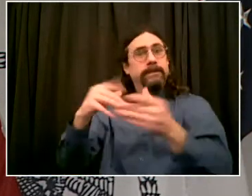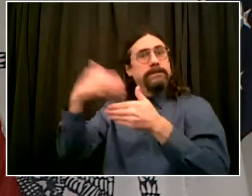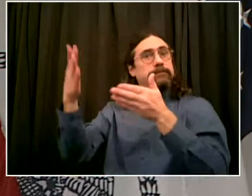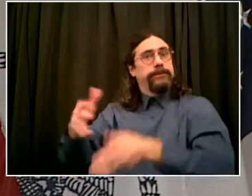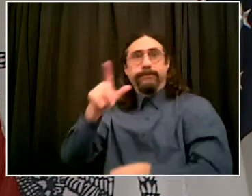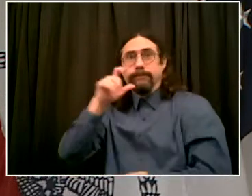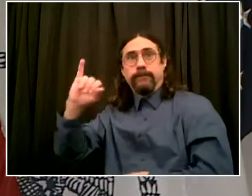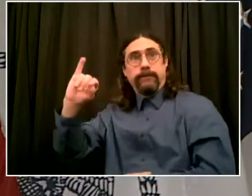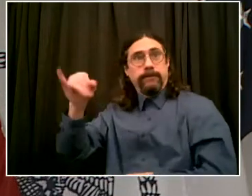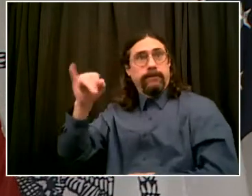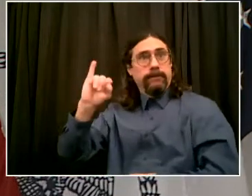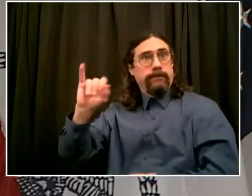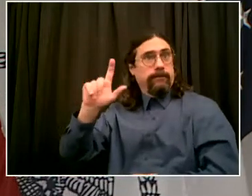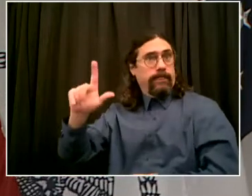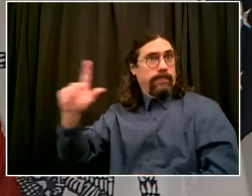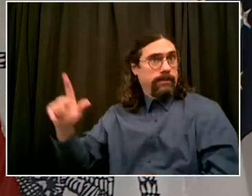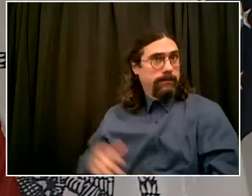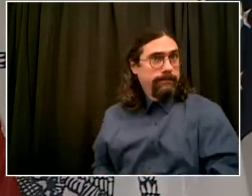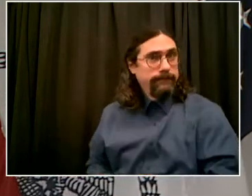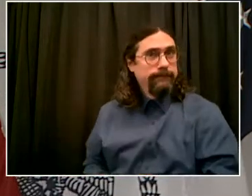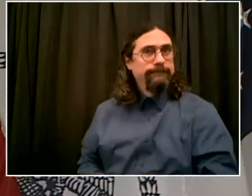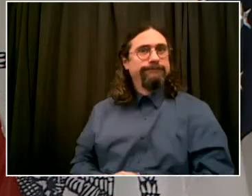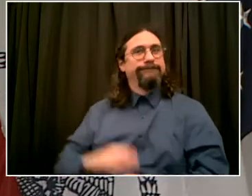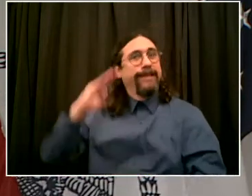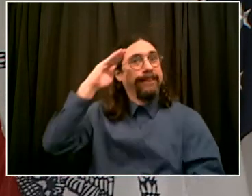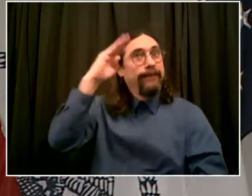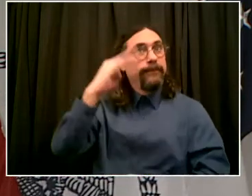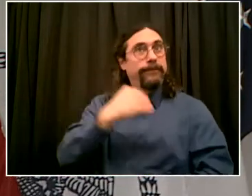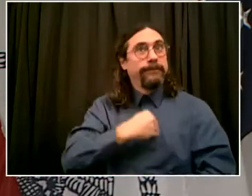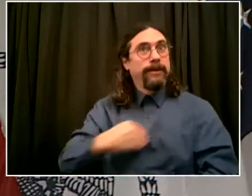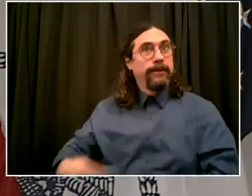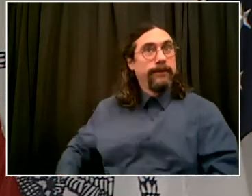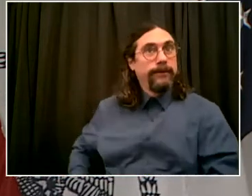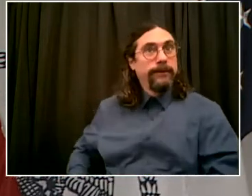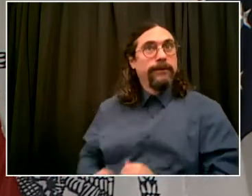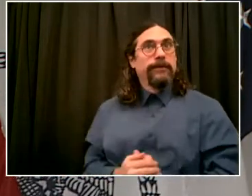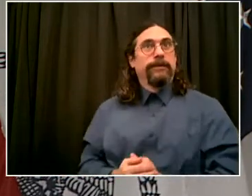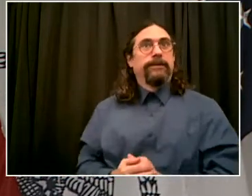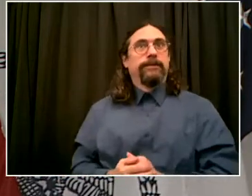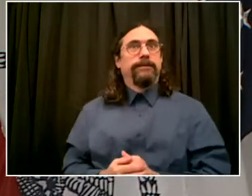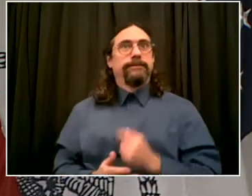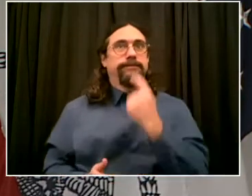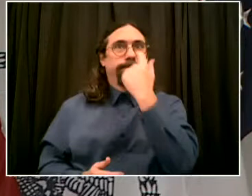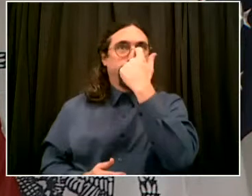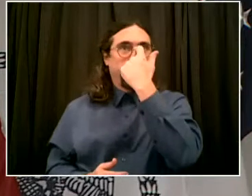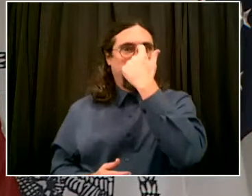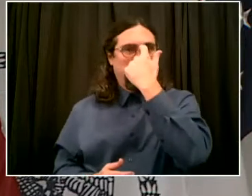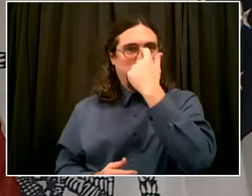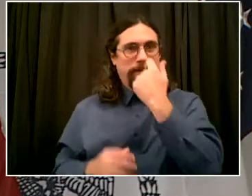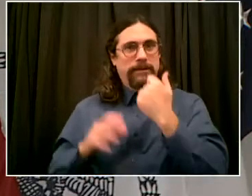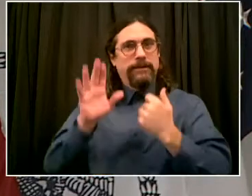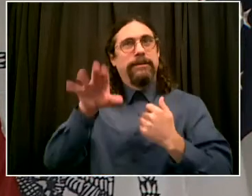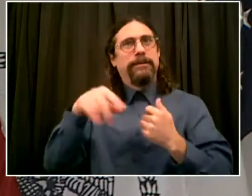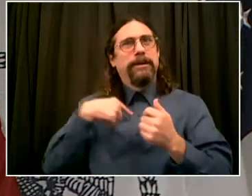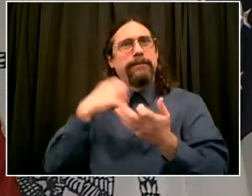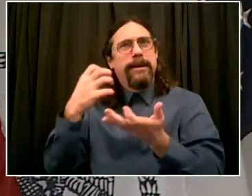CITY FIELD JUST FF ORTHE RECORD.